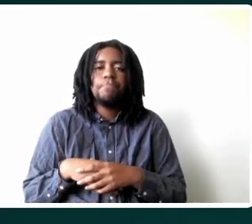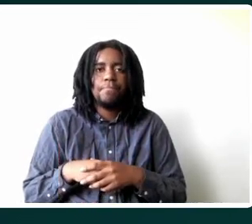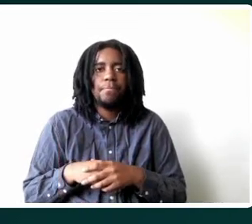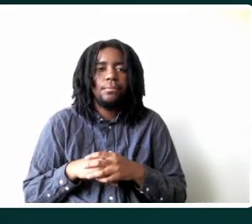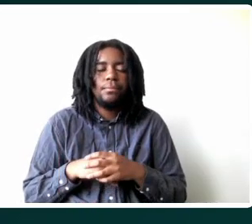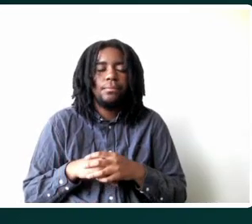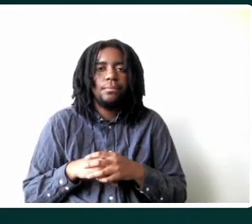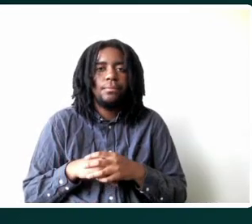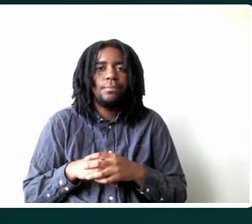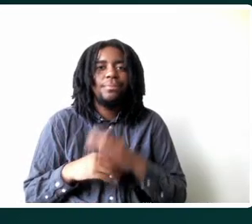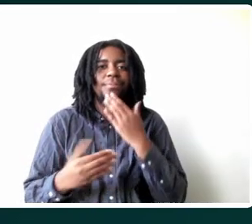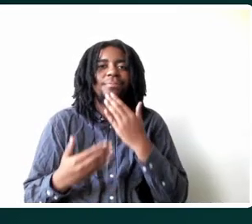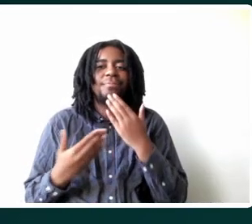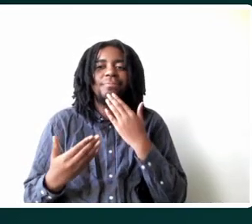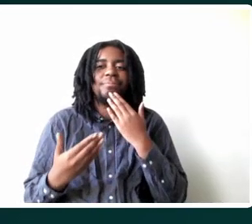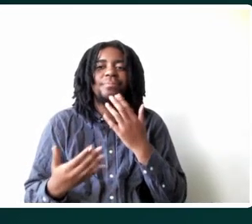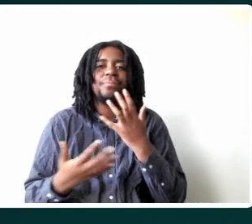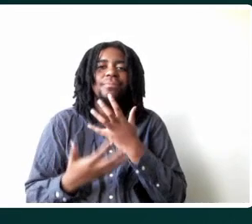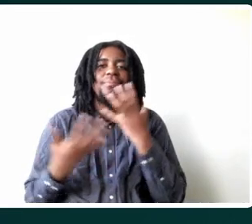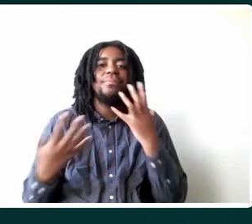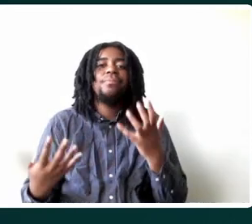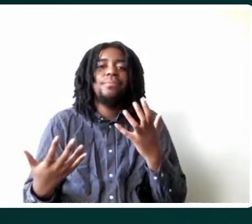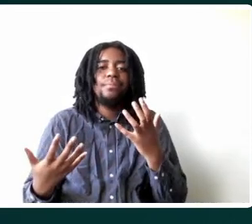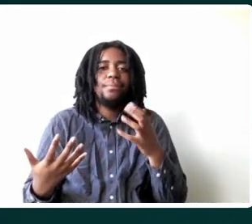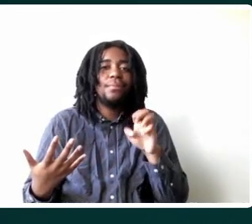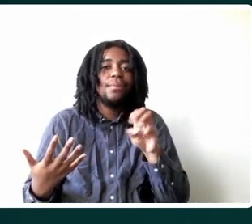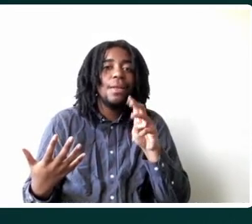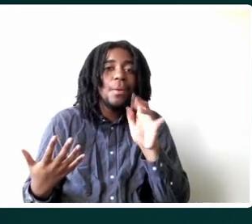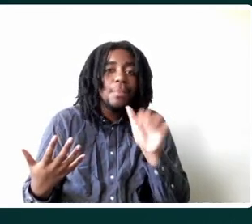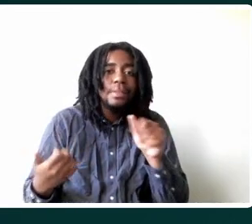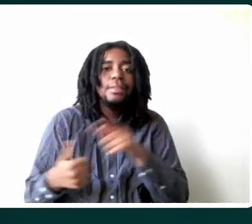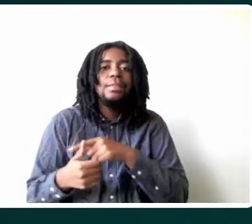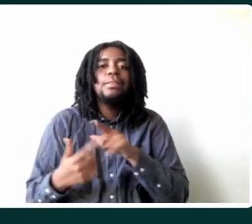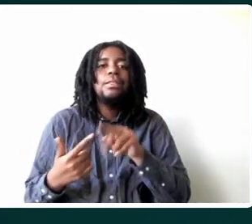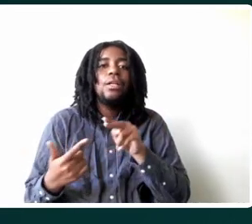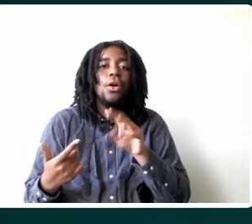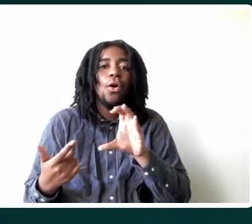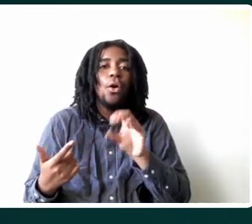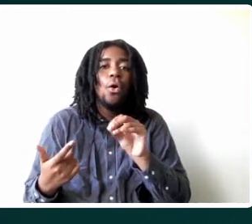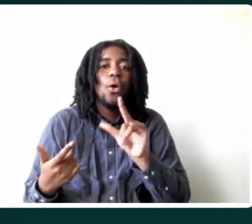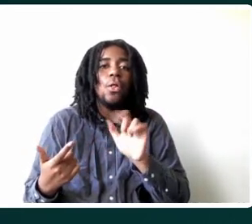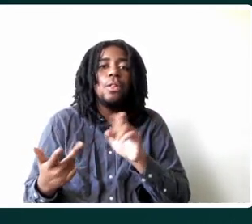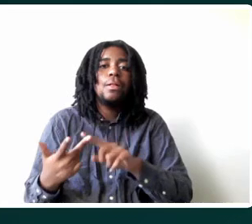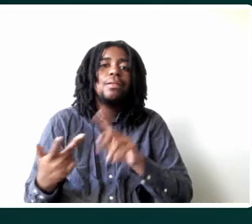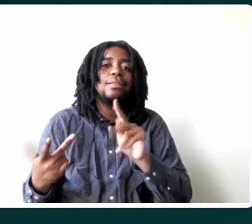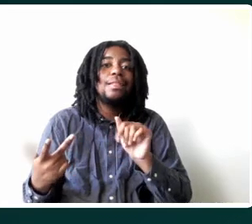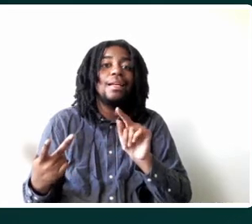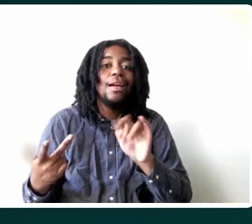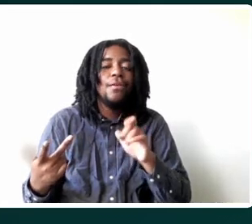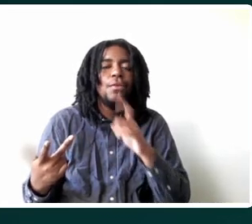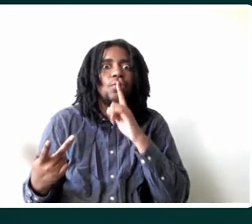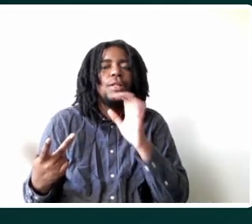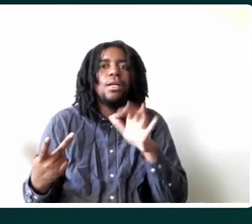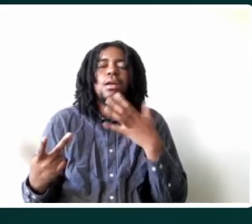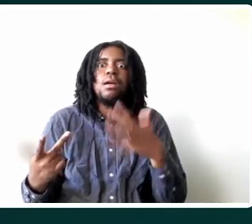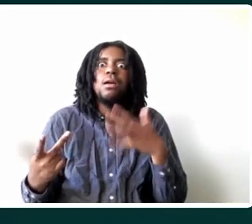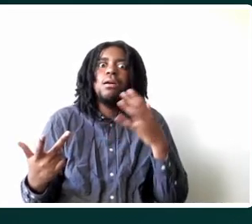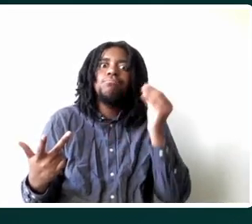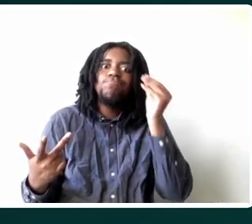Roshni Lal: Thank you so much to Emily, Nicole, and Katie for that incredibly enlightening and engaging session. I know